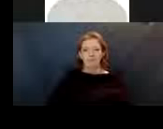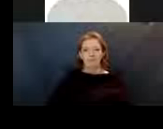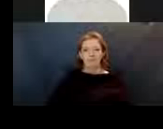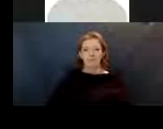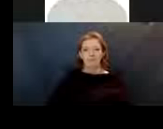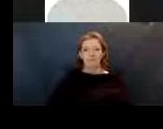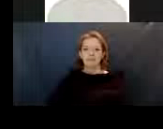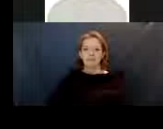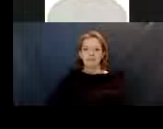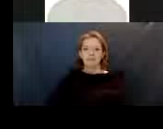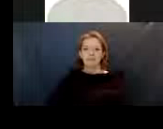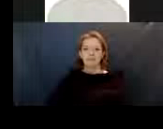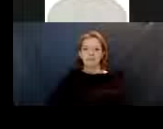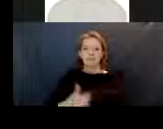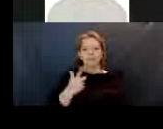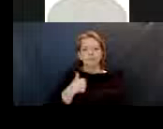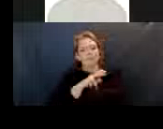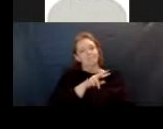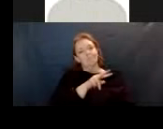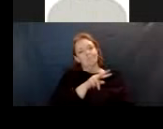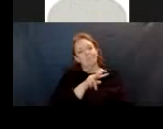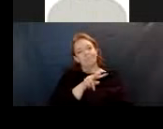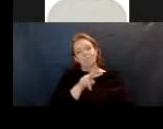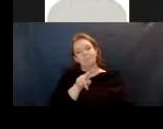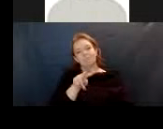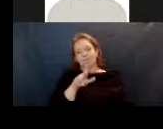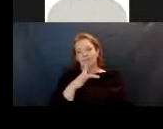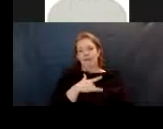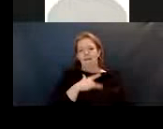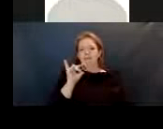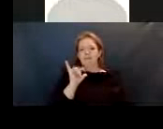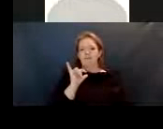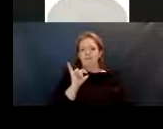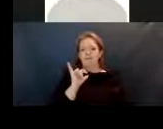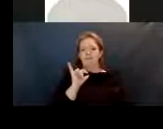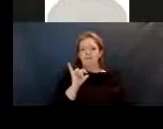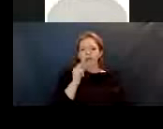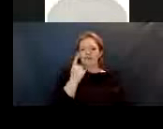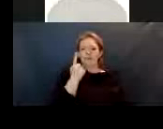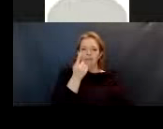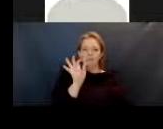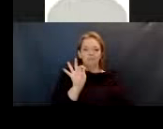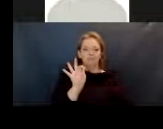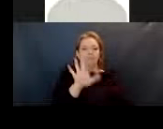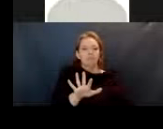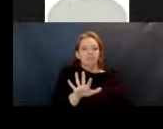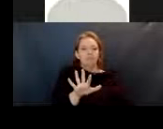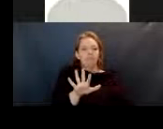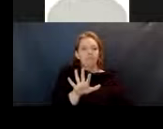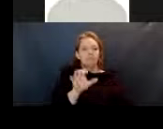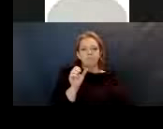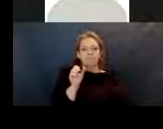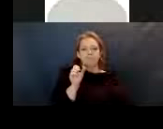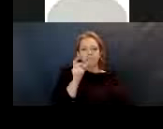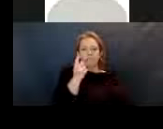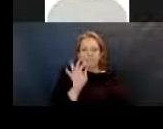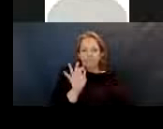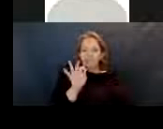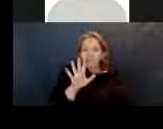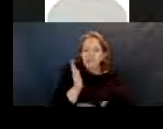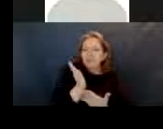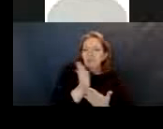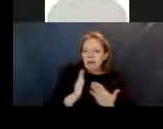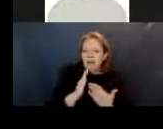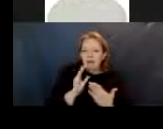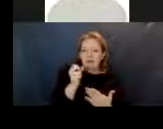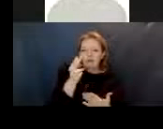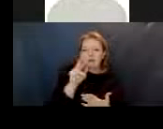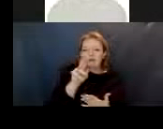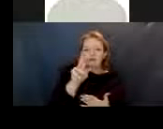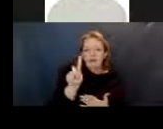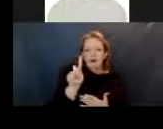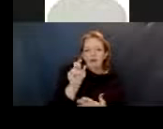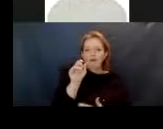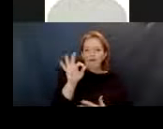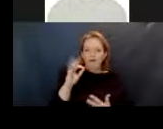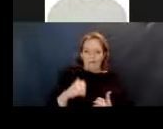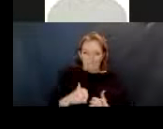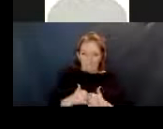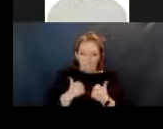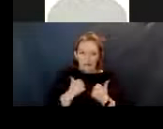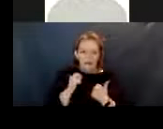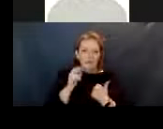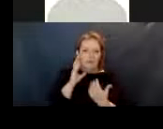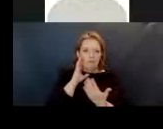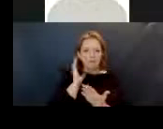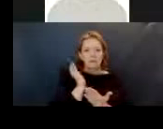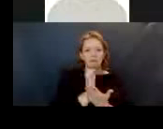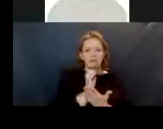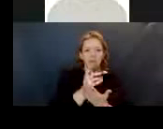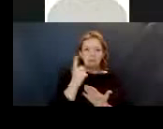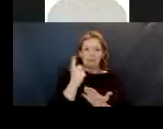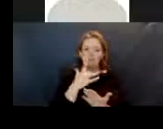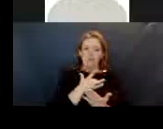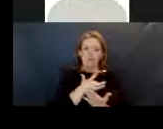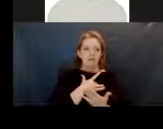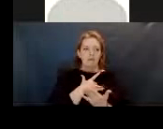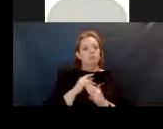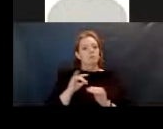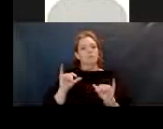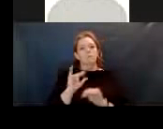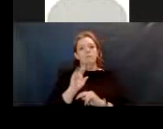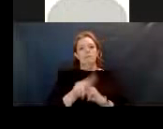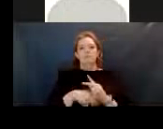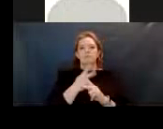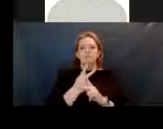shards of, shards of life, of shards of images that carry a very similar kind of tone.